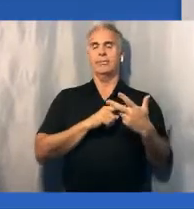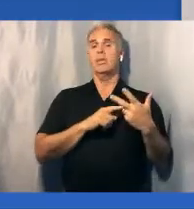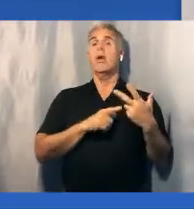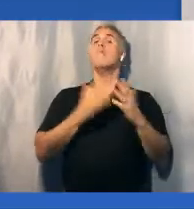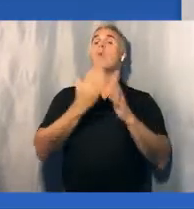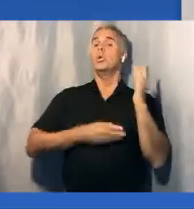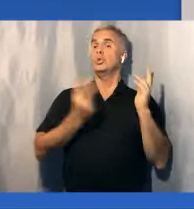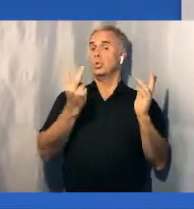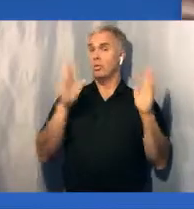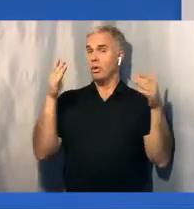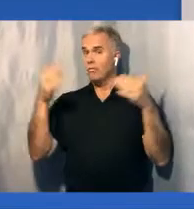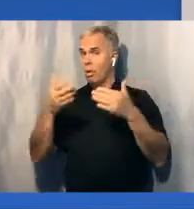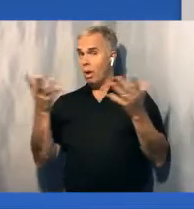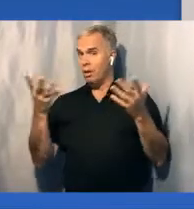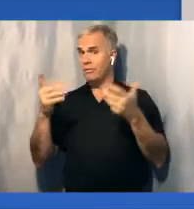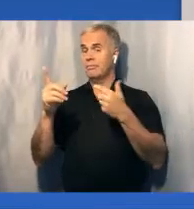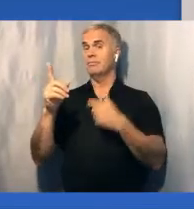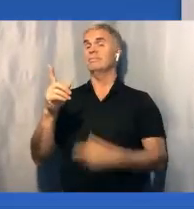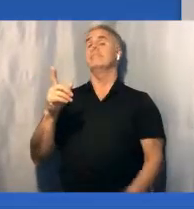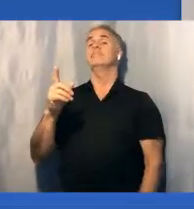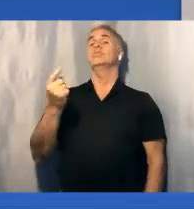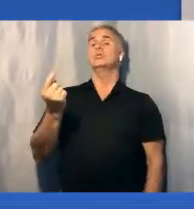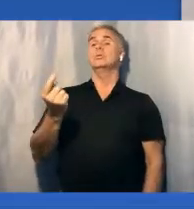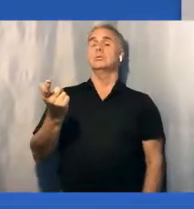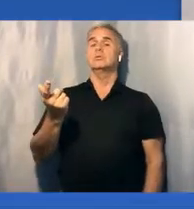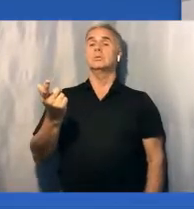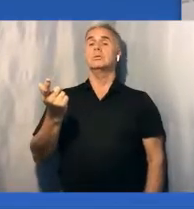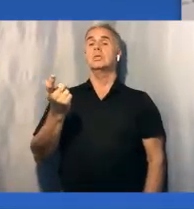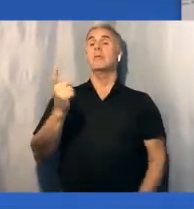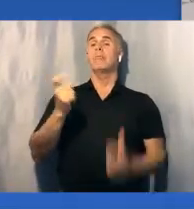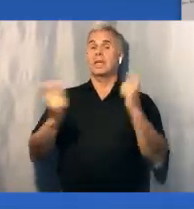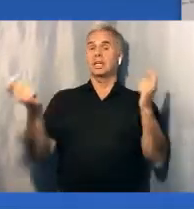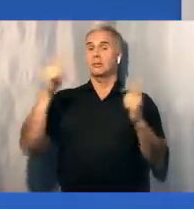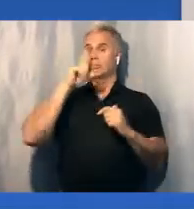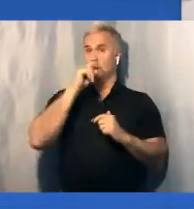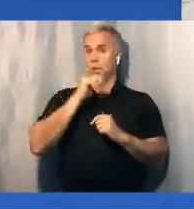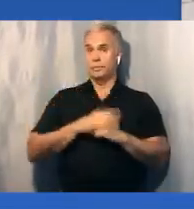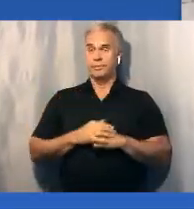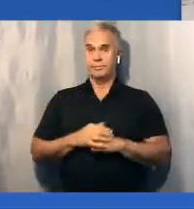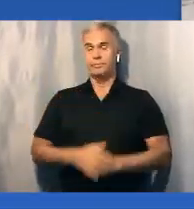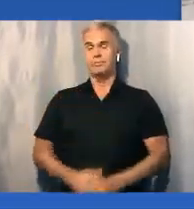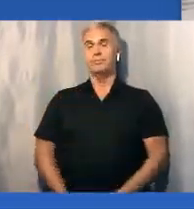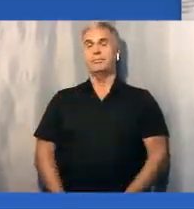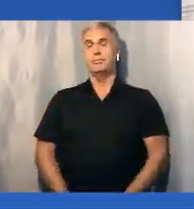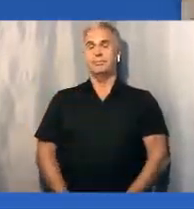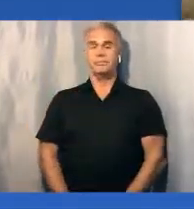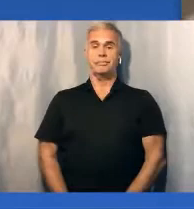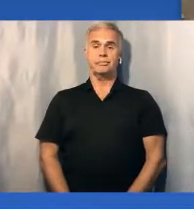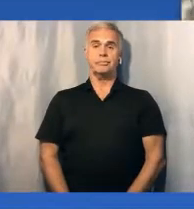And today for part two, we're going to start with: Which is the biggest bird?